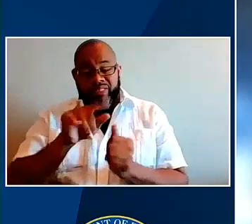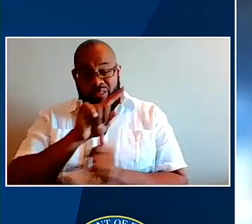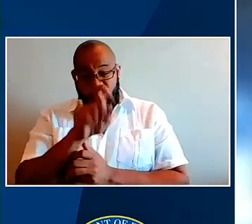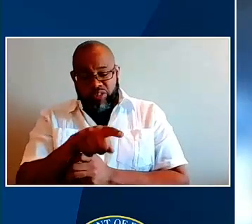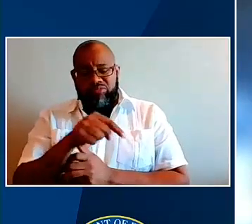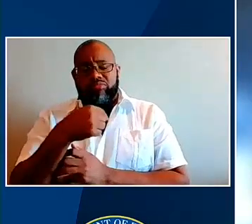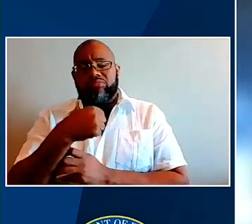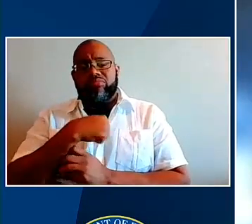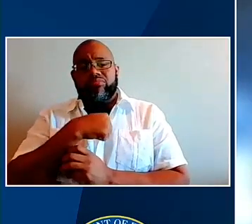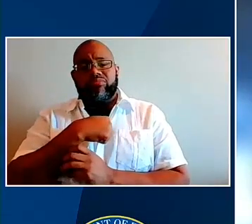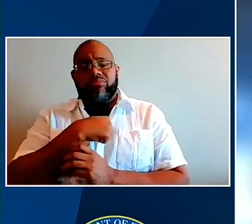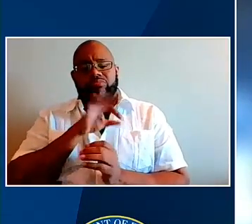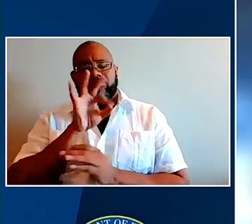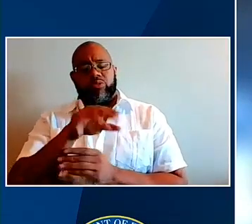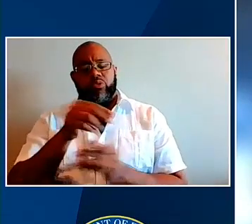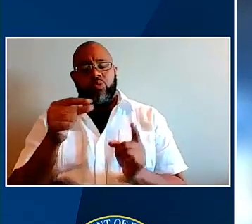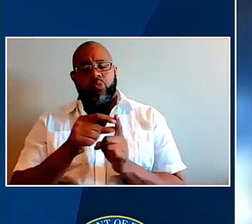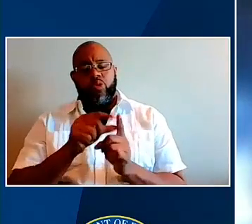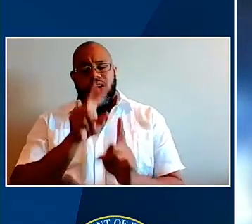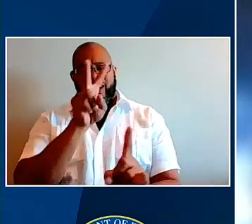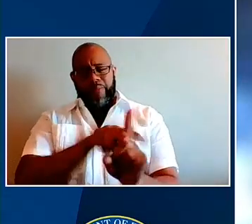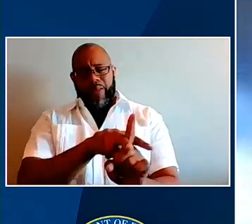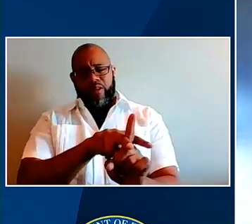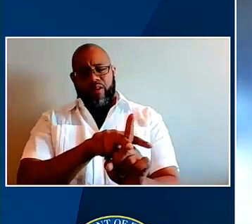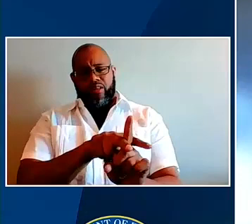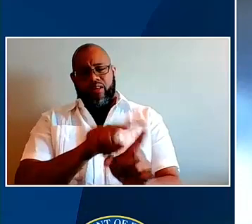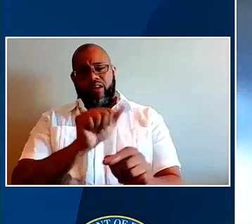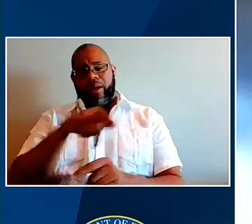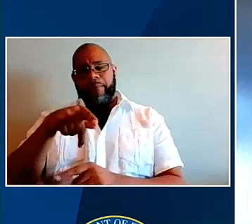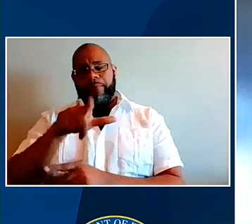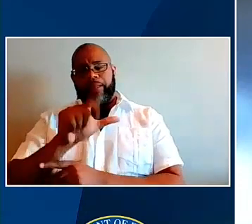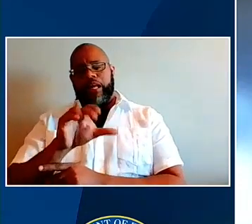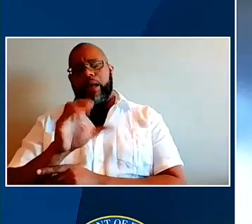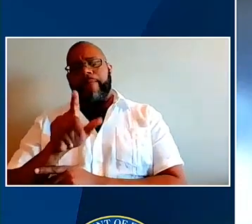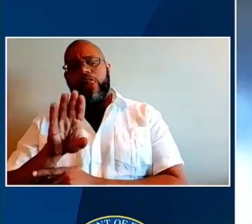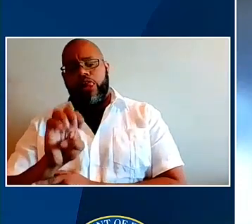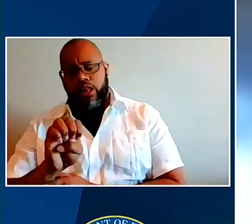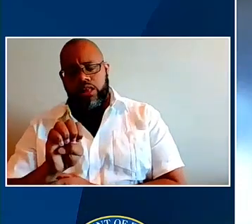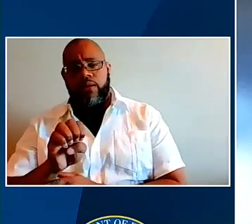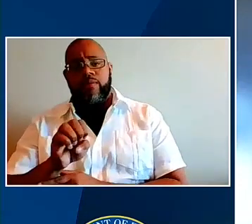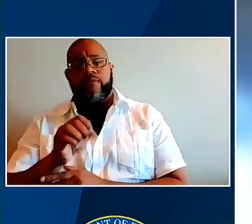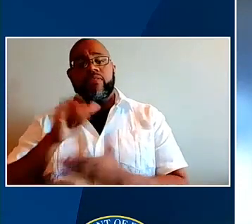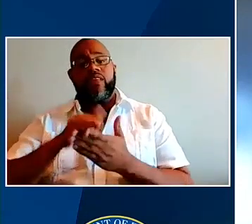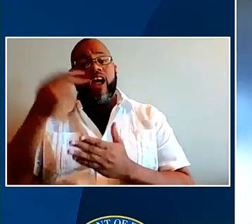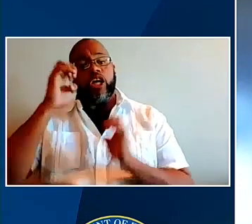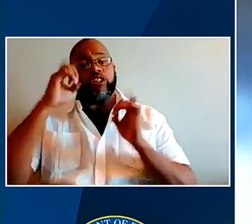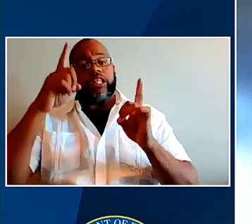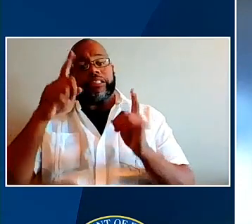insert the word applicable before or higher education-specific laws in (a)(1)